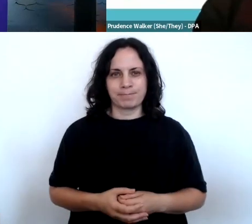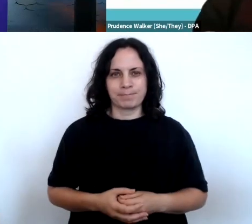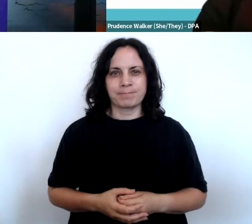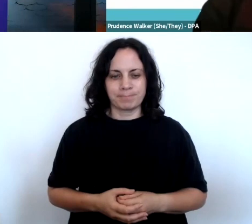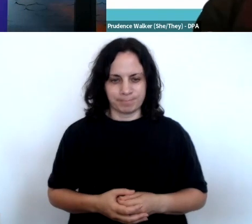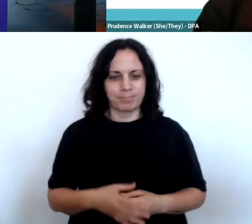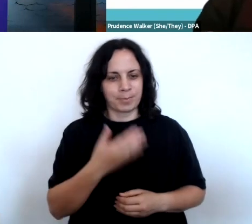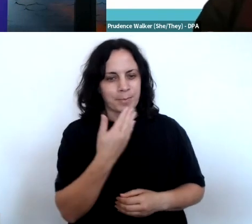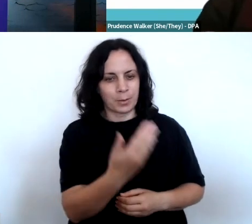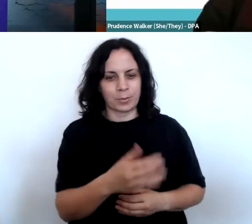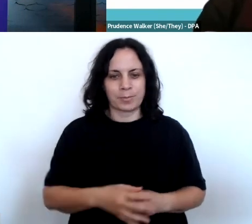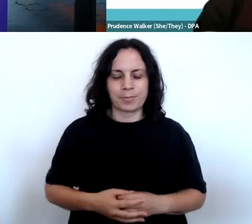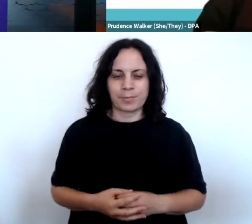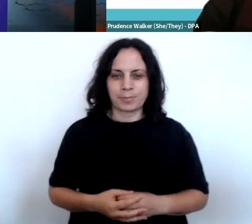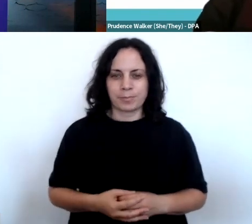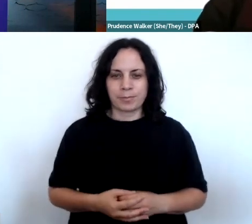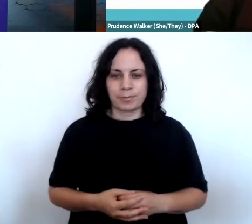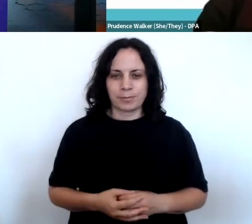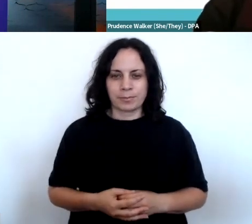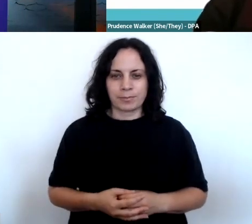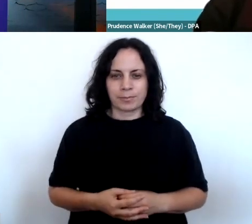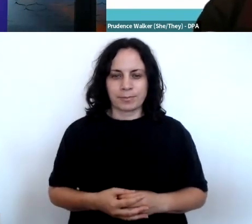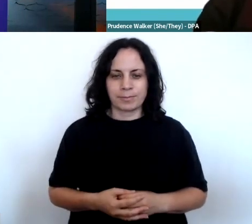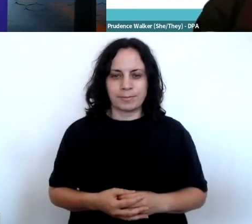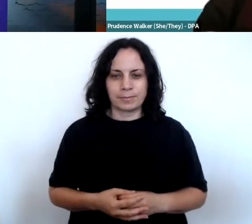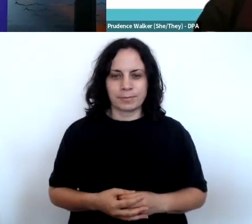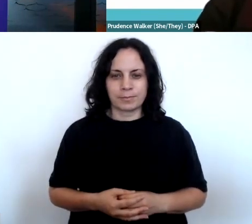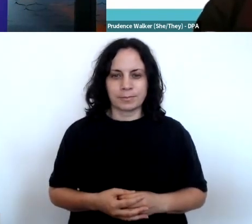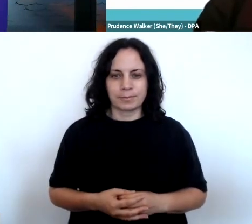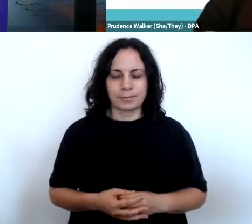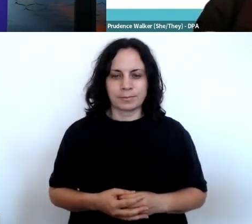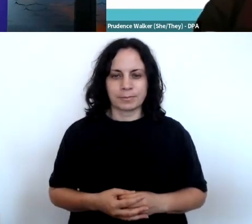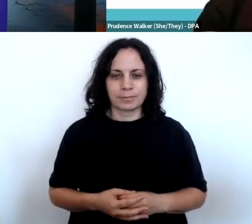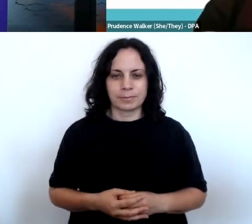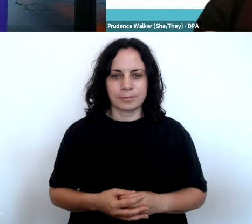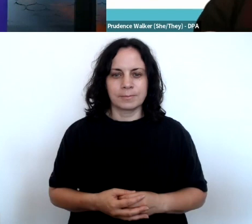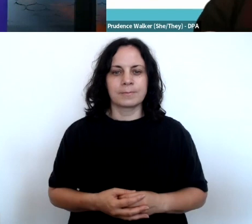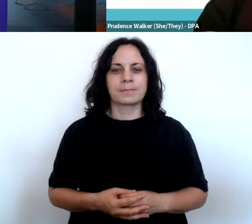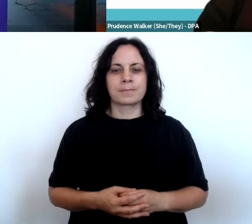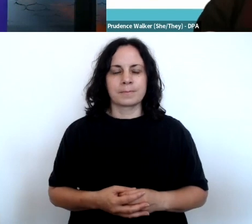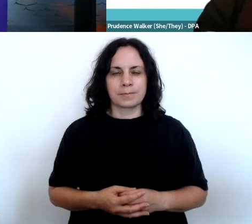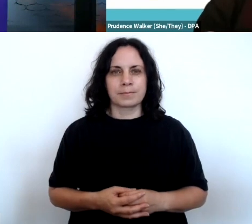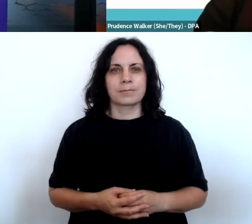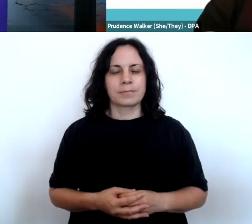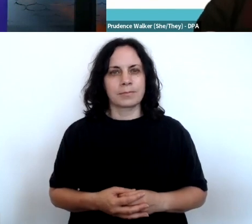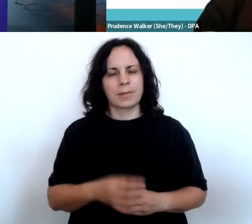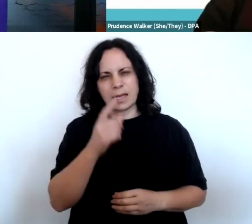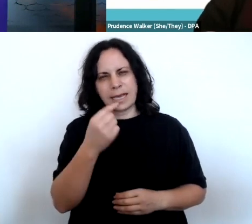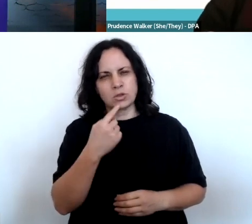So kind of following on from that, what plans are in place to address the issues